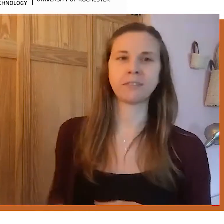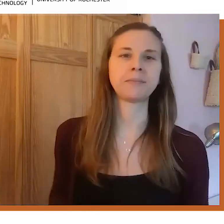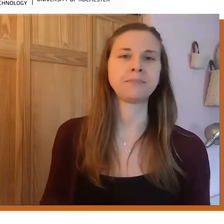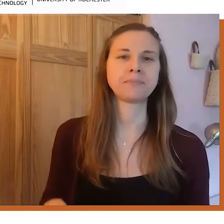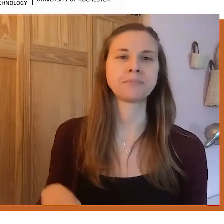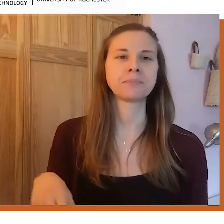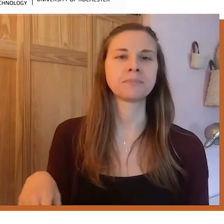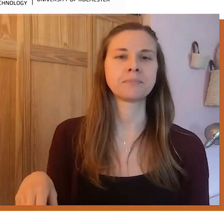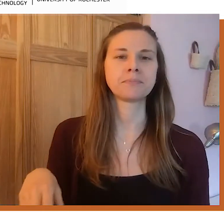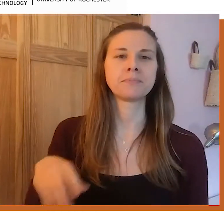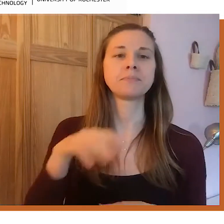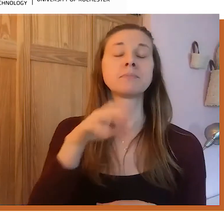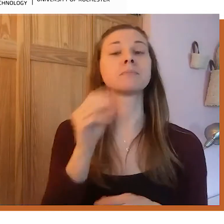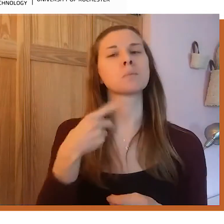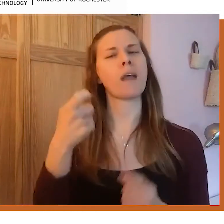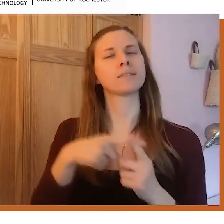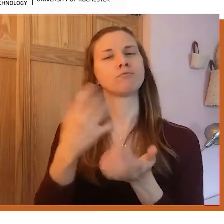a dry-lab experience with Dr. Hauser.